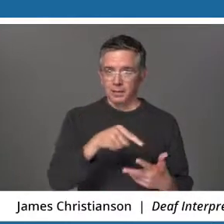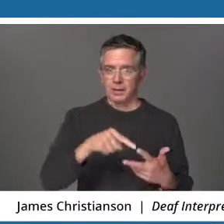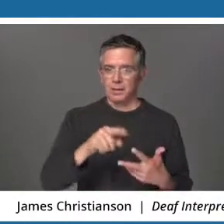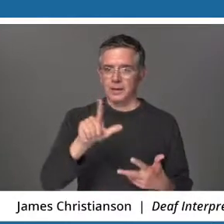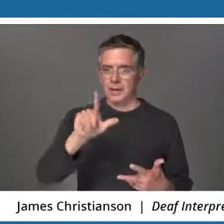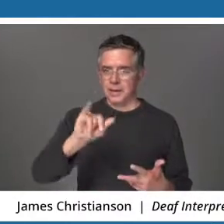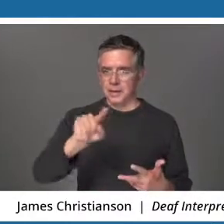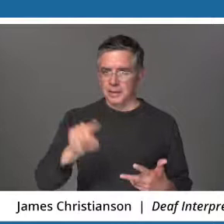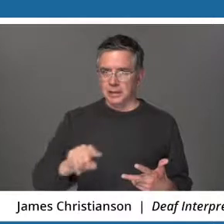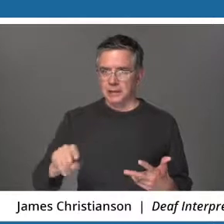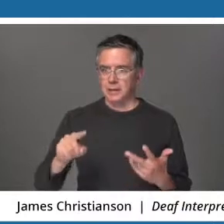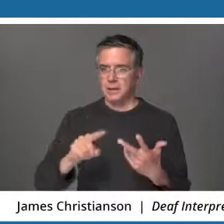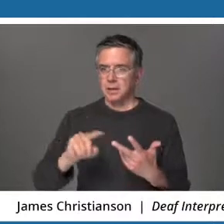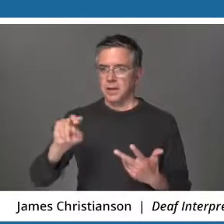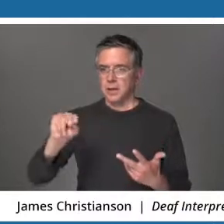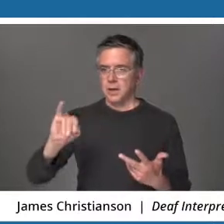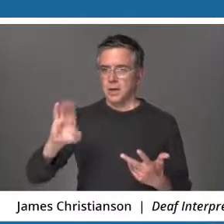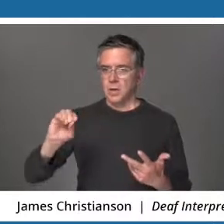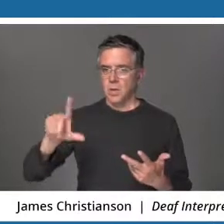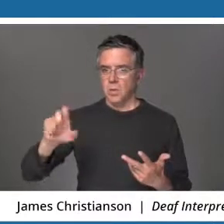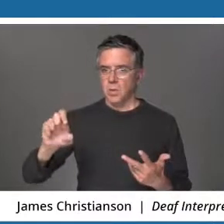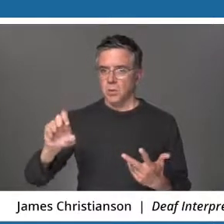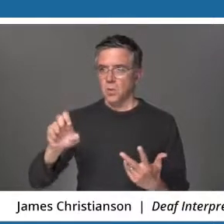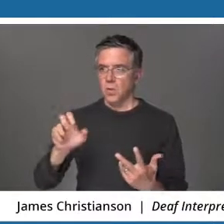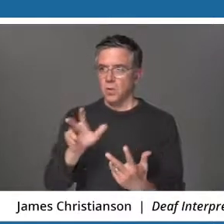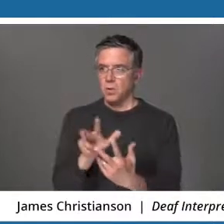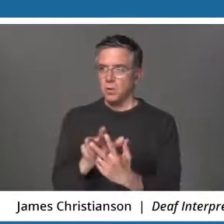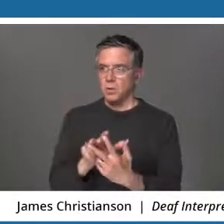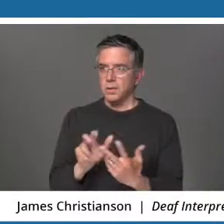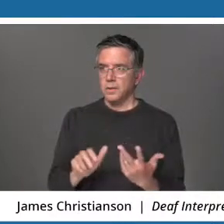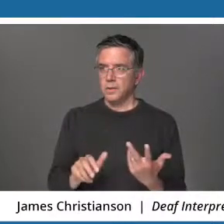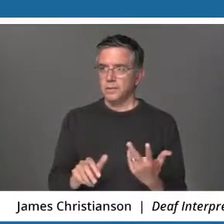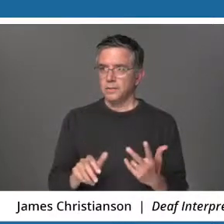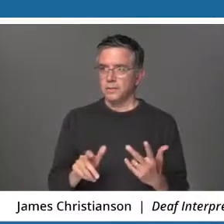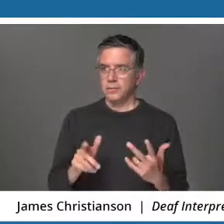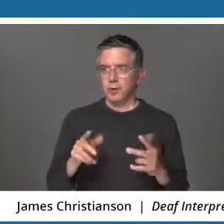I look forward to having a great conversation with you about the work that you're doing